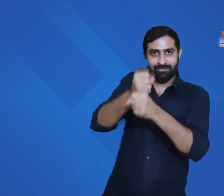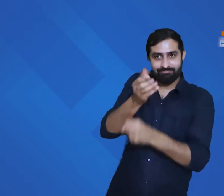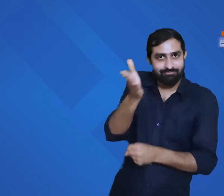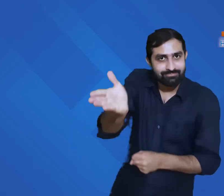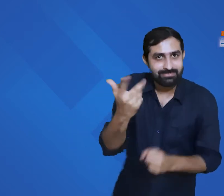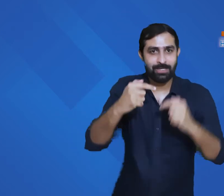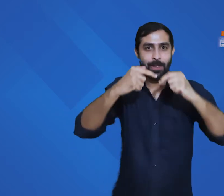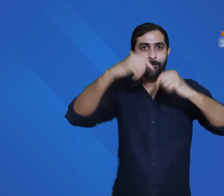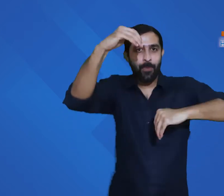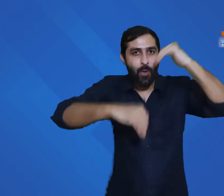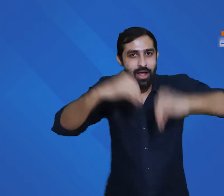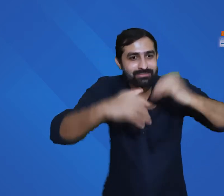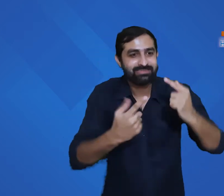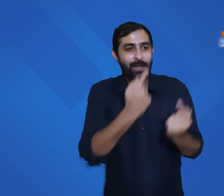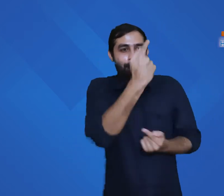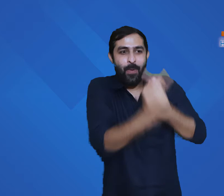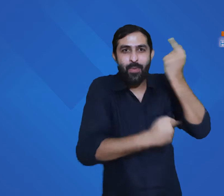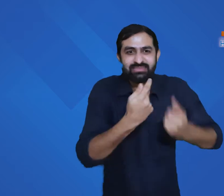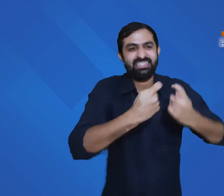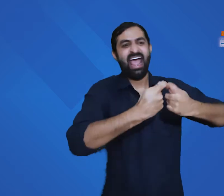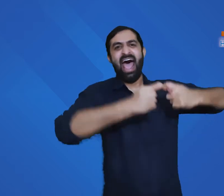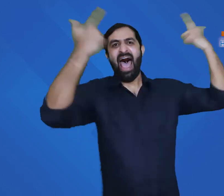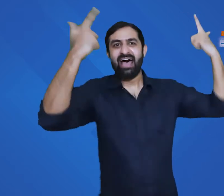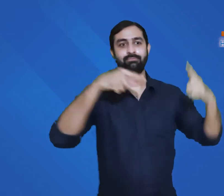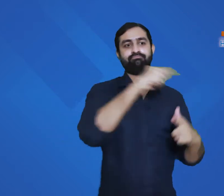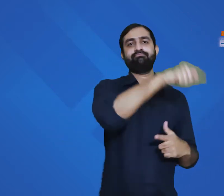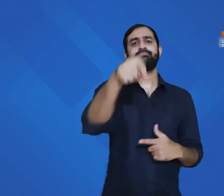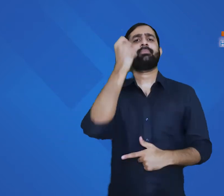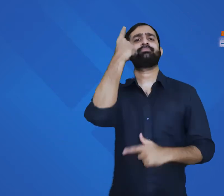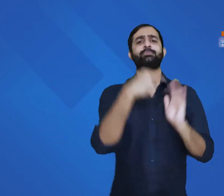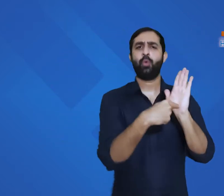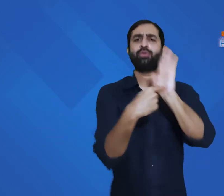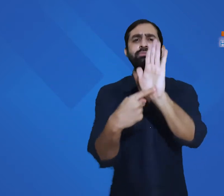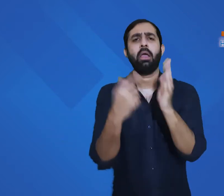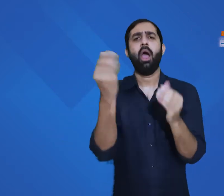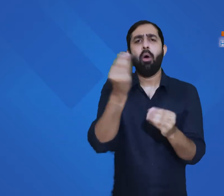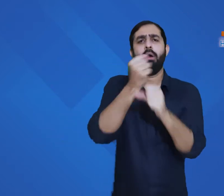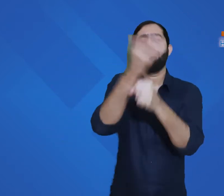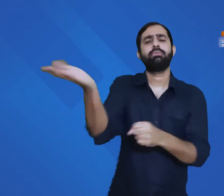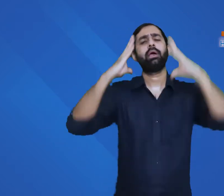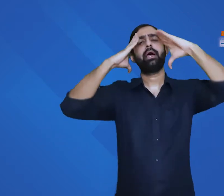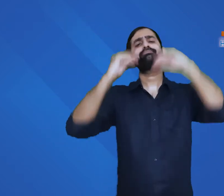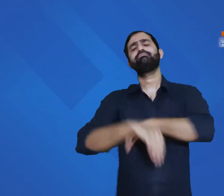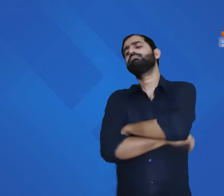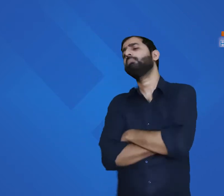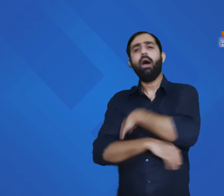to bringforth these issues to the government, administration and the rich class. He wanted the government to pay attention